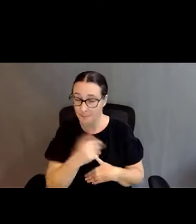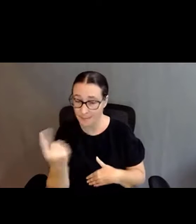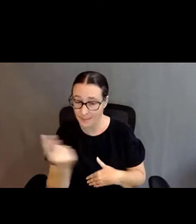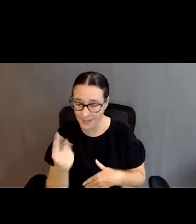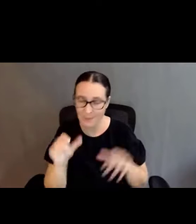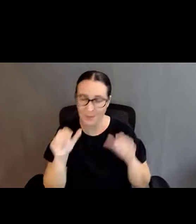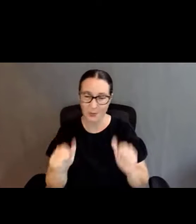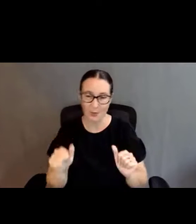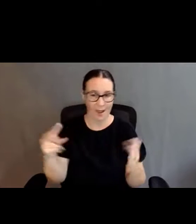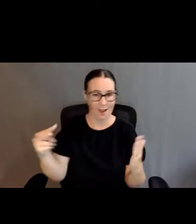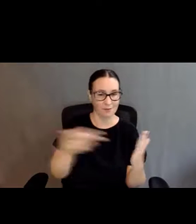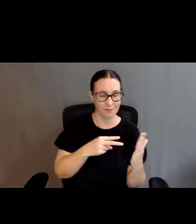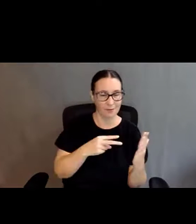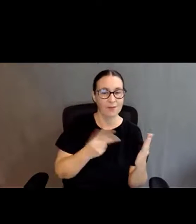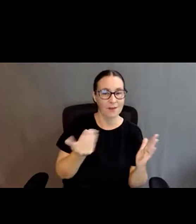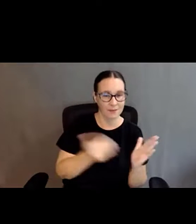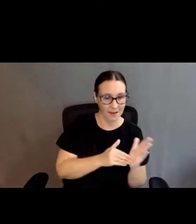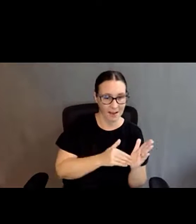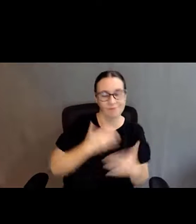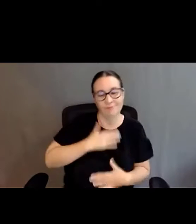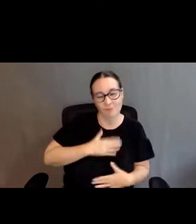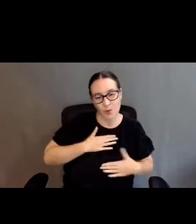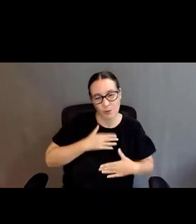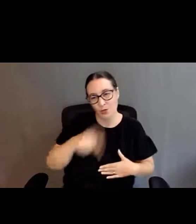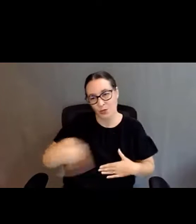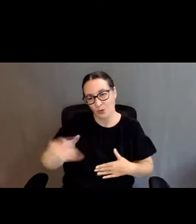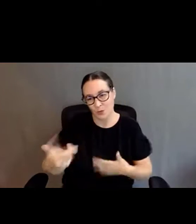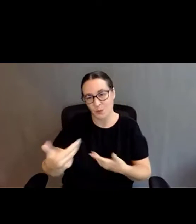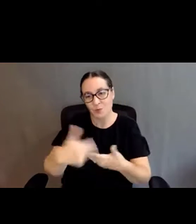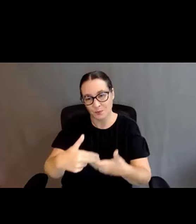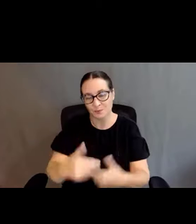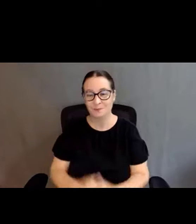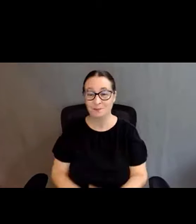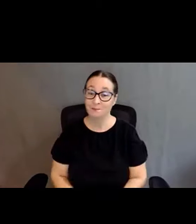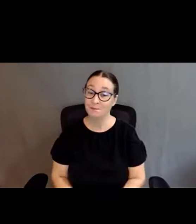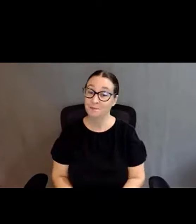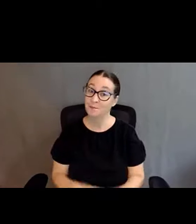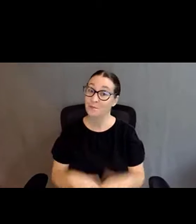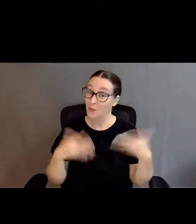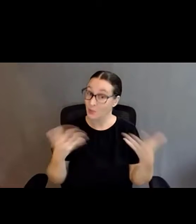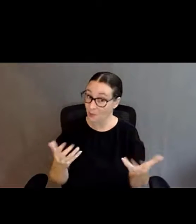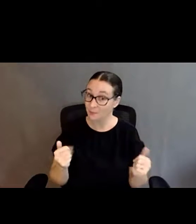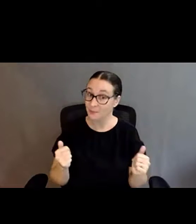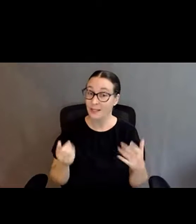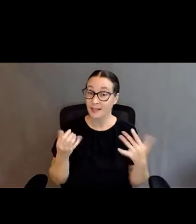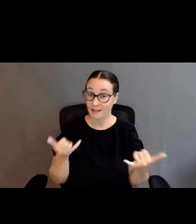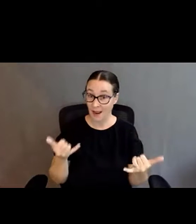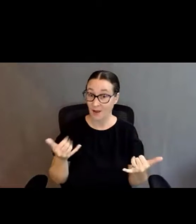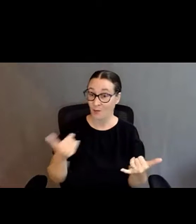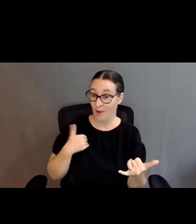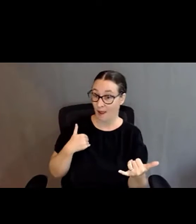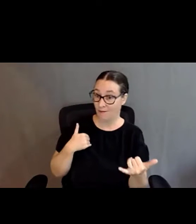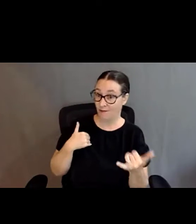and we really appreciate you joining us. So like I said, we're actually going to bring on some additional NIH staff